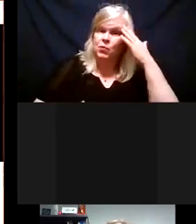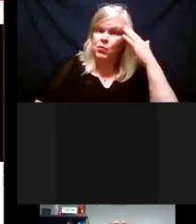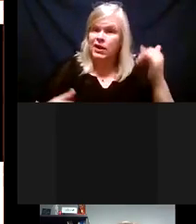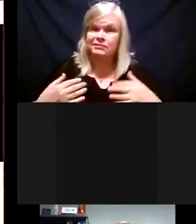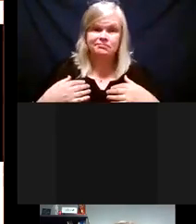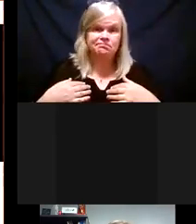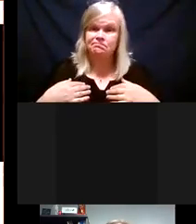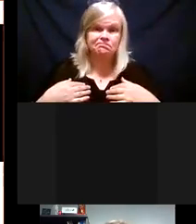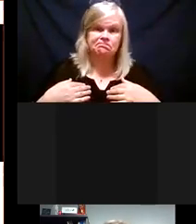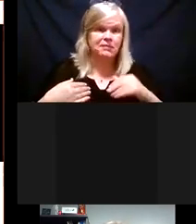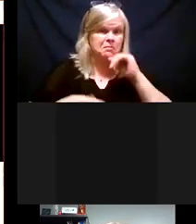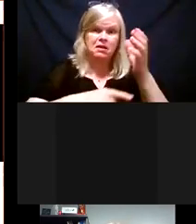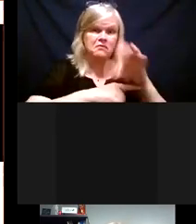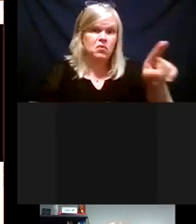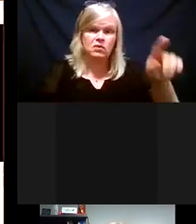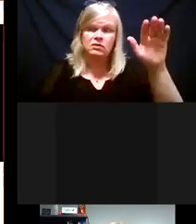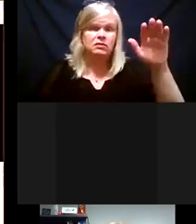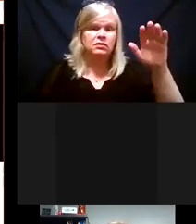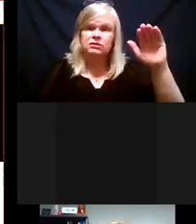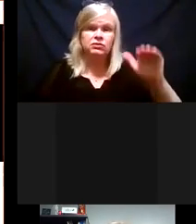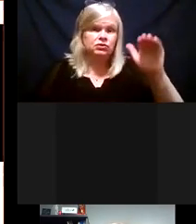NOT FORCING THE CHILD TO UNDERGO THAT WOULD PROVE THEY WERE